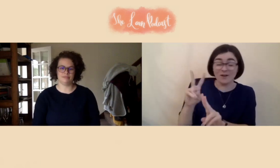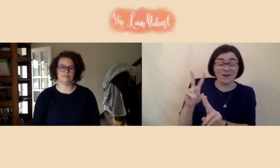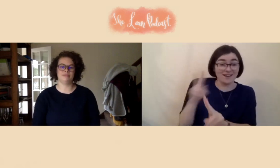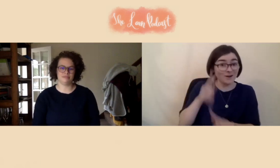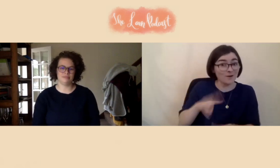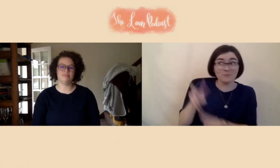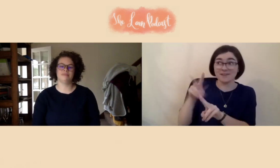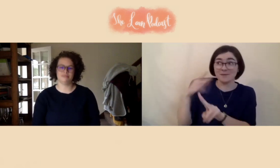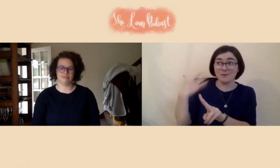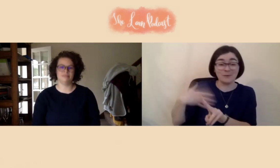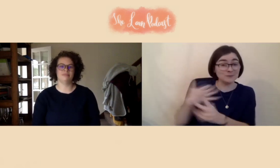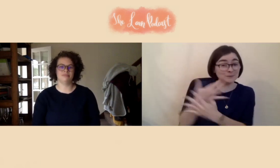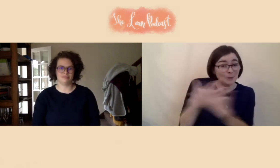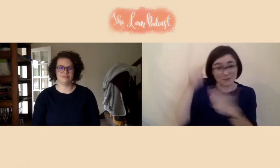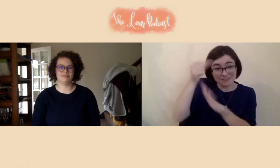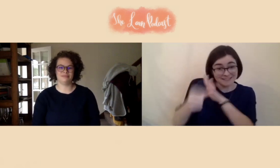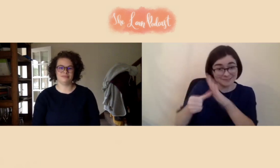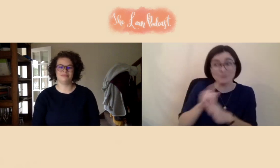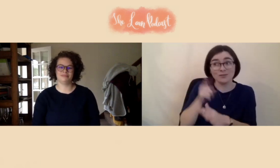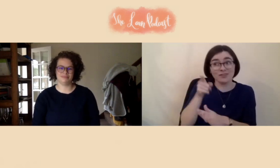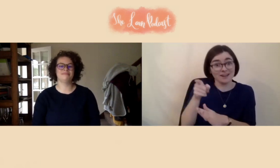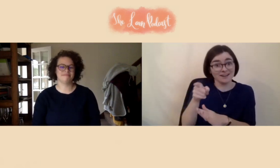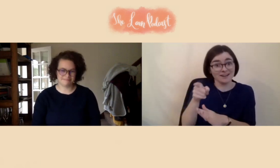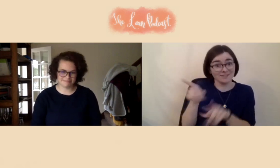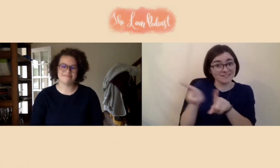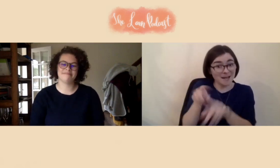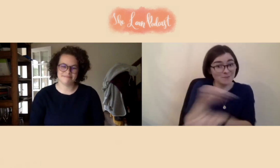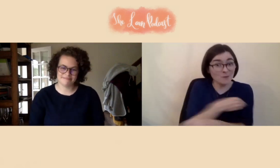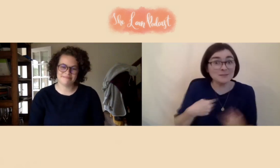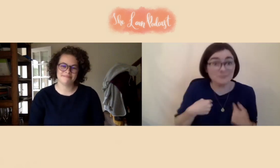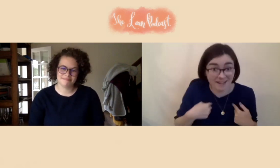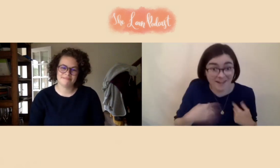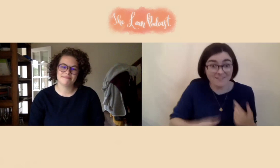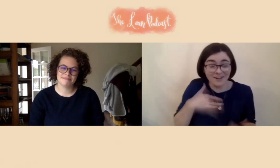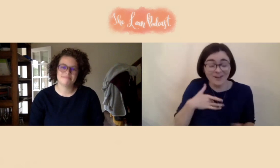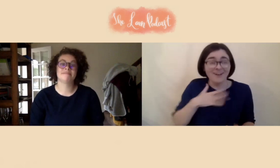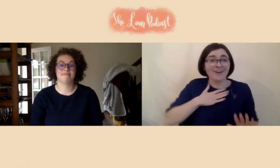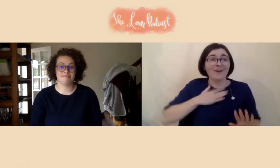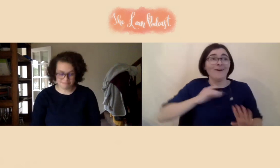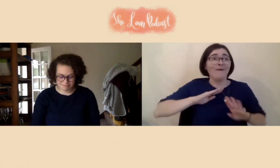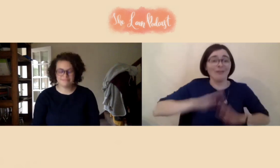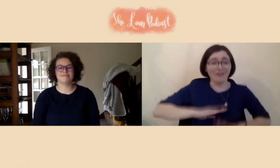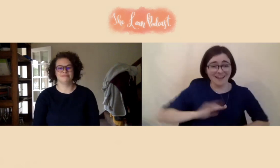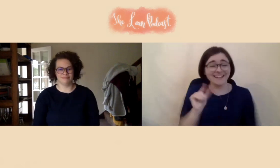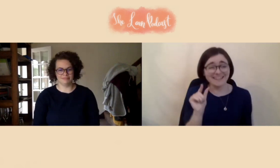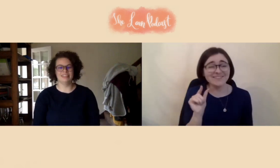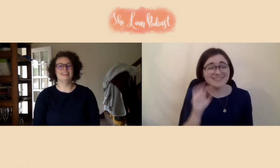is having the same issues I'm having is very kind of heartwarming, in a way. Totally. - 'Cause it makes me,